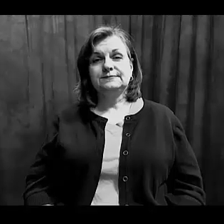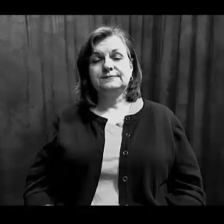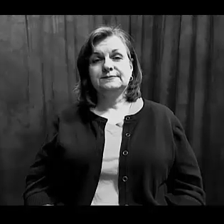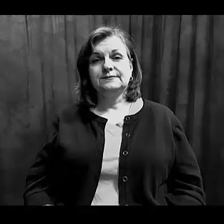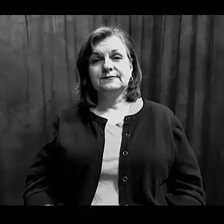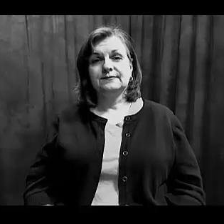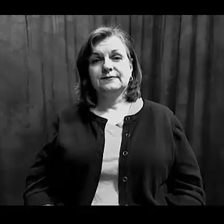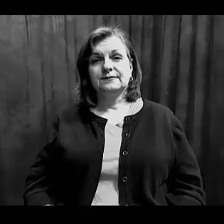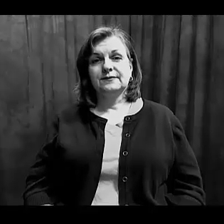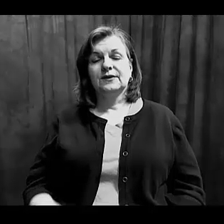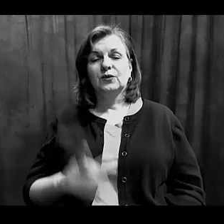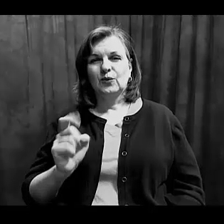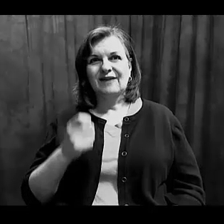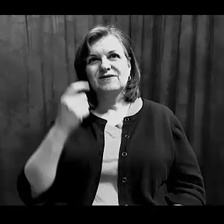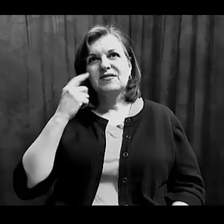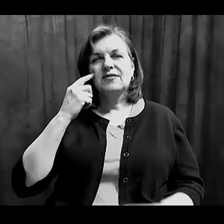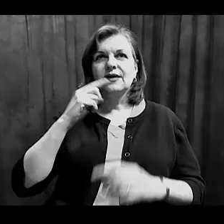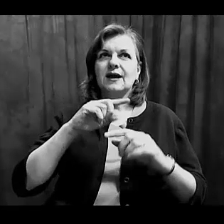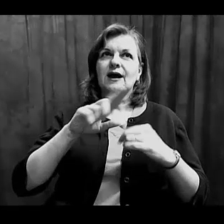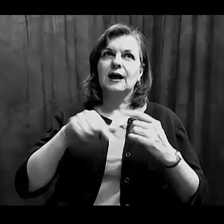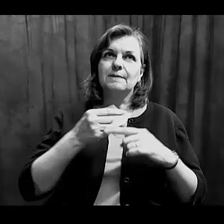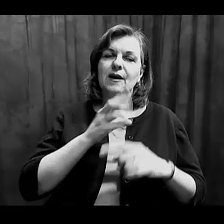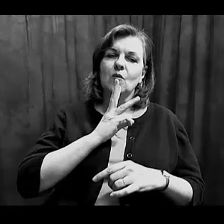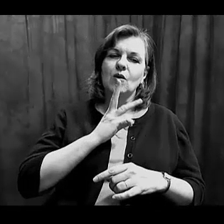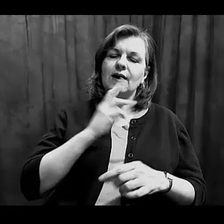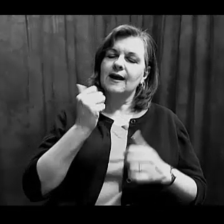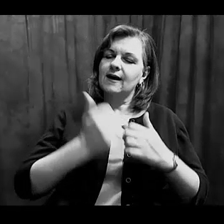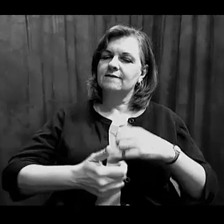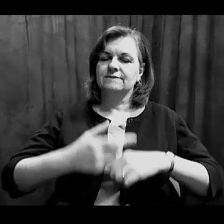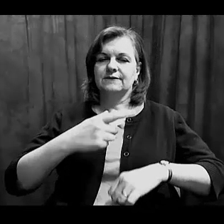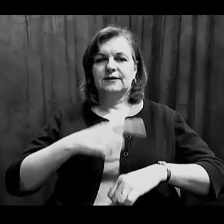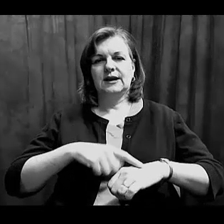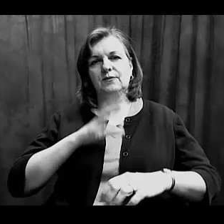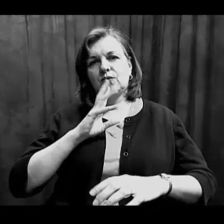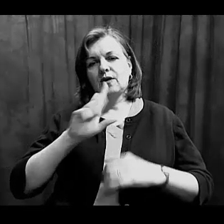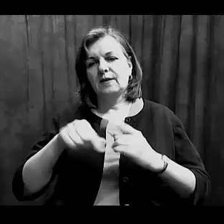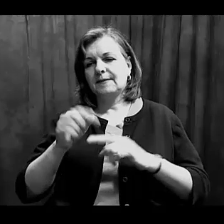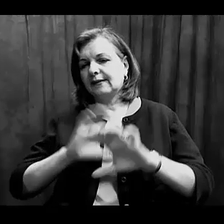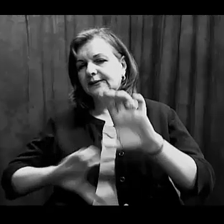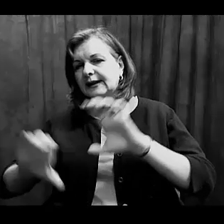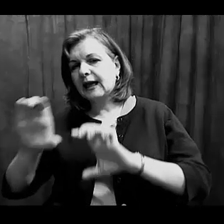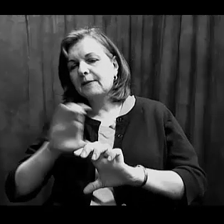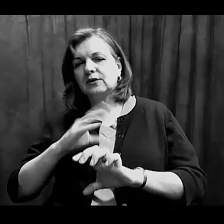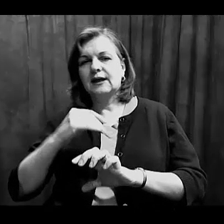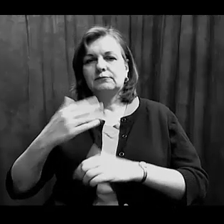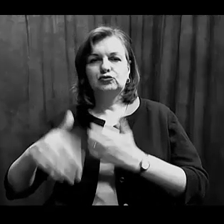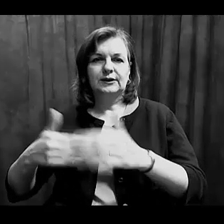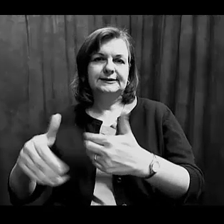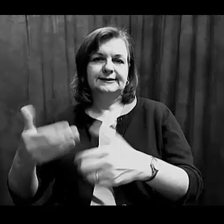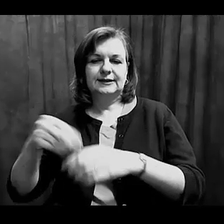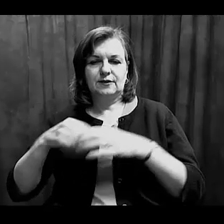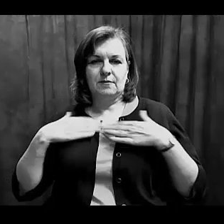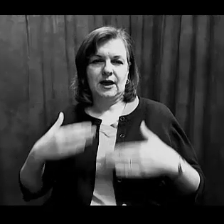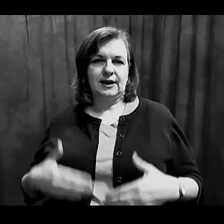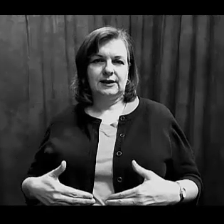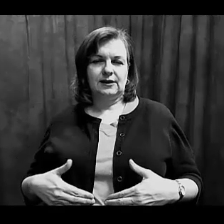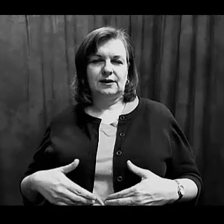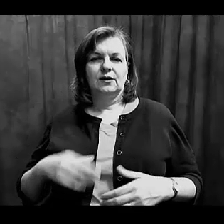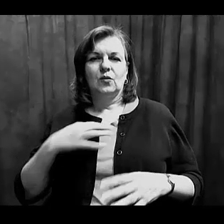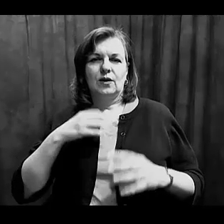so we've got to take water into consideration any time we talk about chemicals and processes in your body